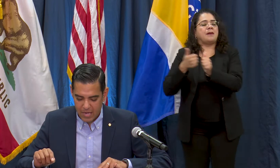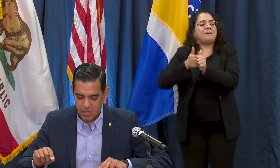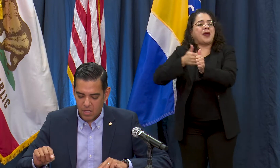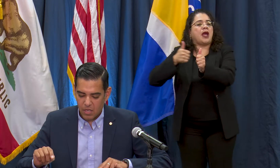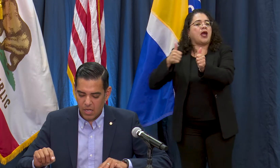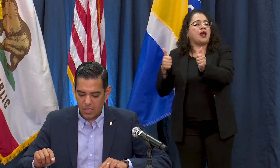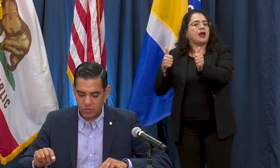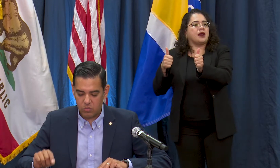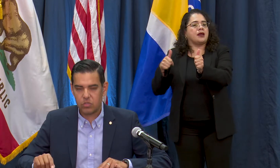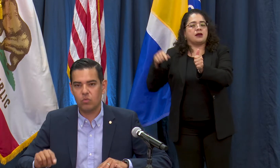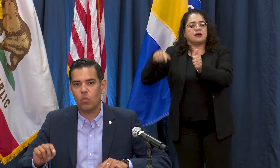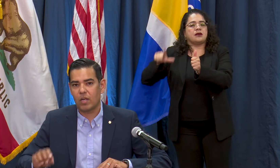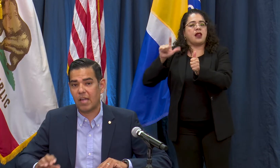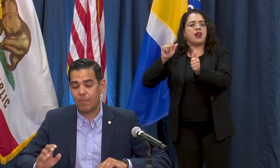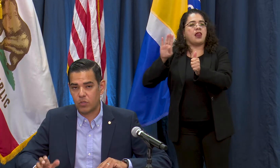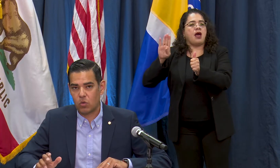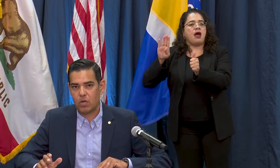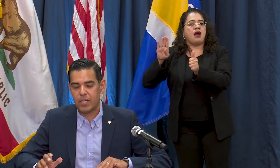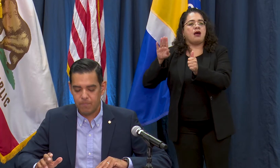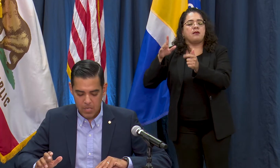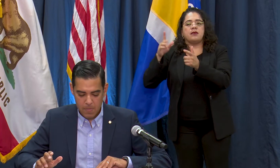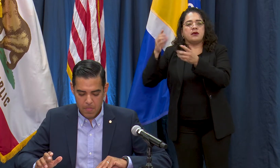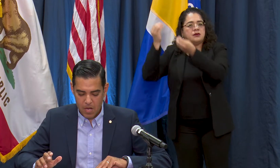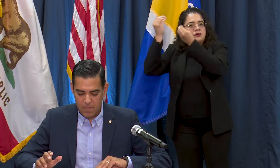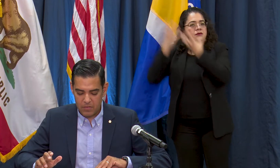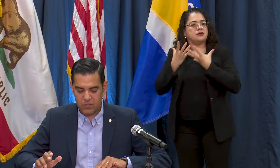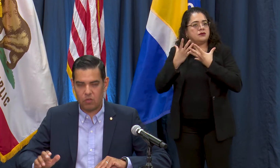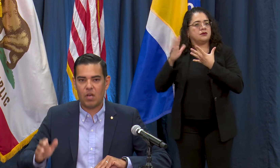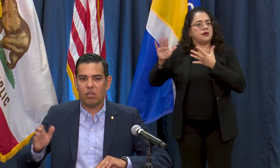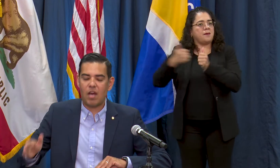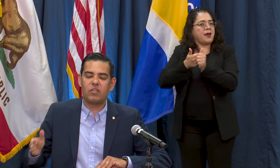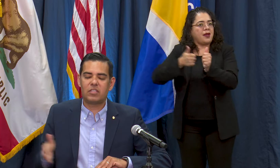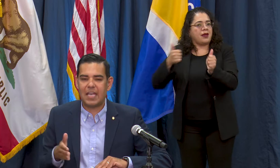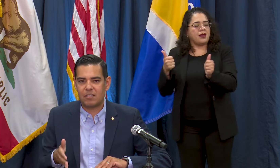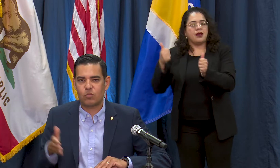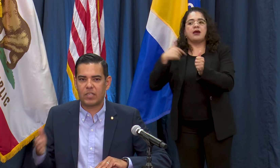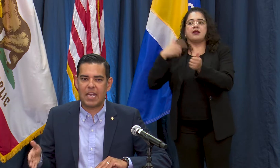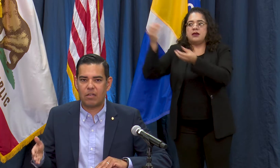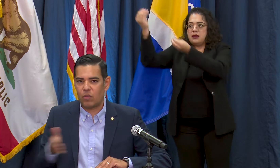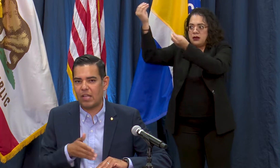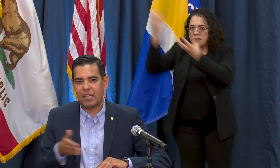due to one laboratory and so a lot of these cases we're getting over the last